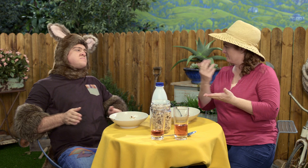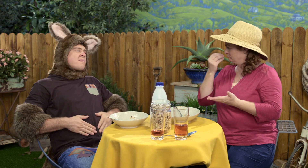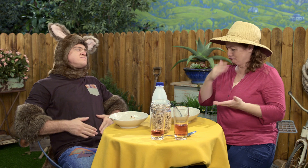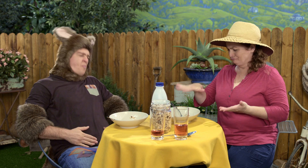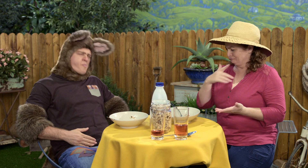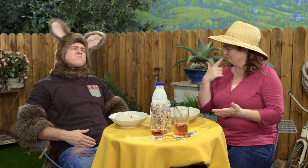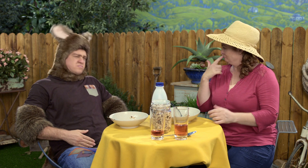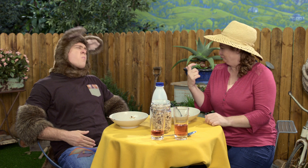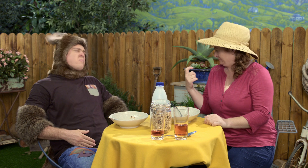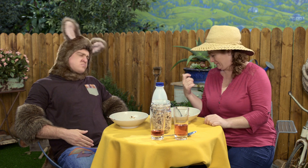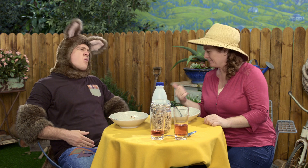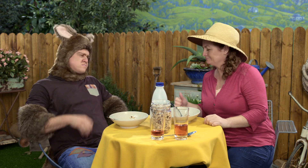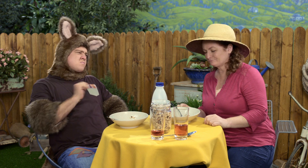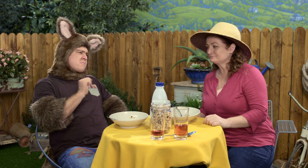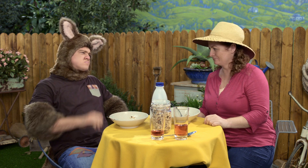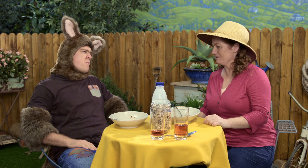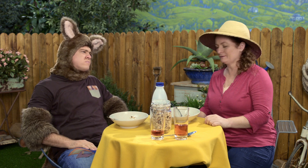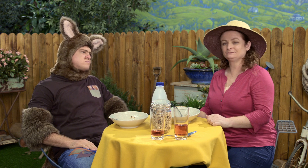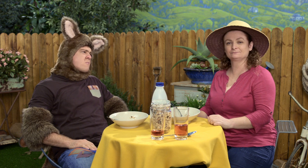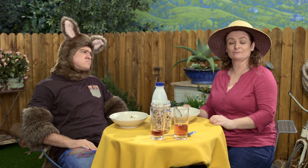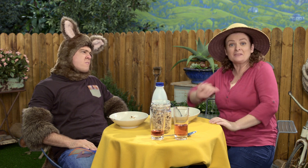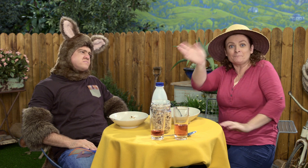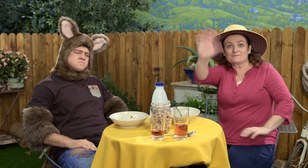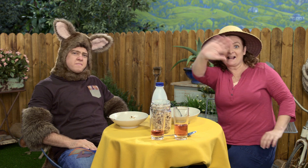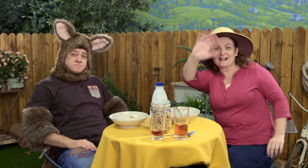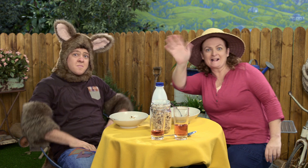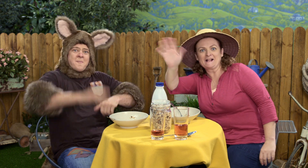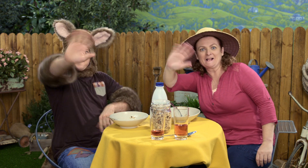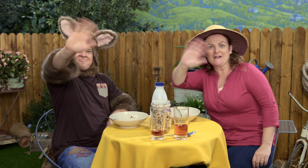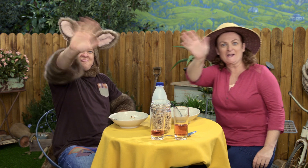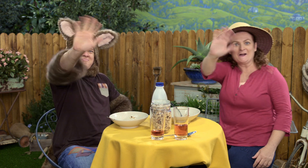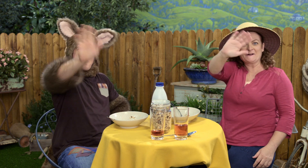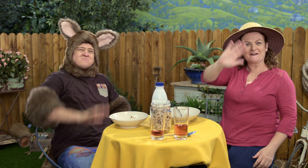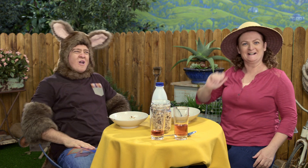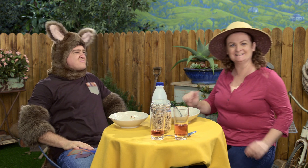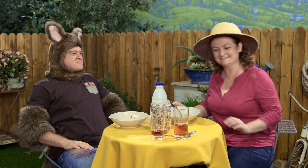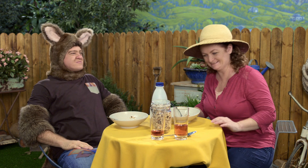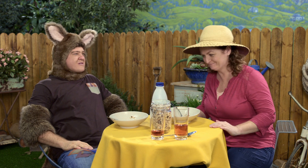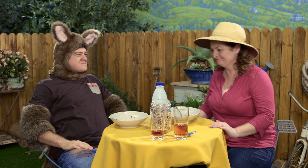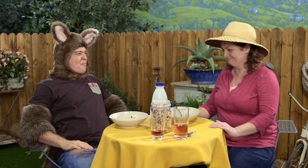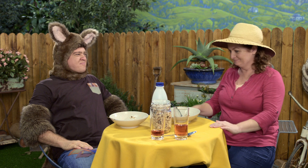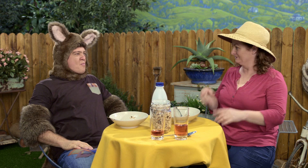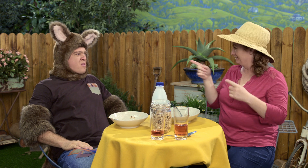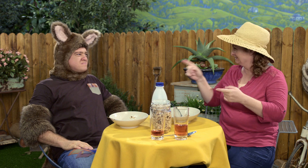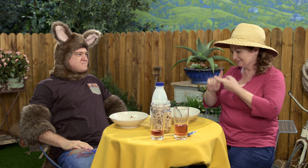Hmm. Wasn't that a delicious breakfast? Oh, hello, everyone. Hi, everyone!